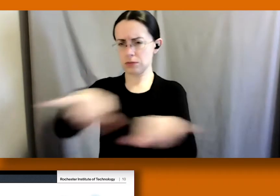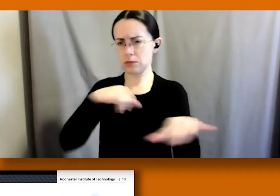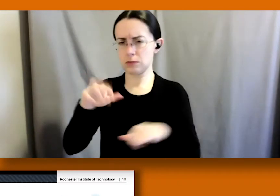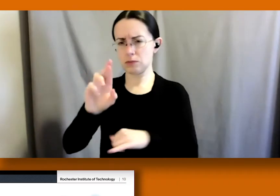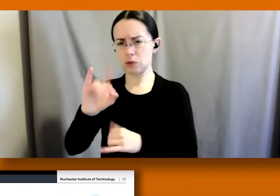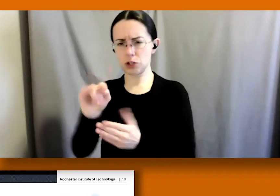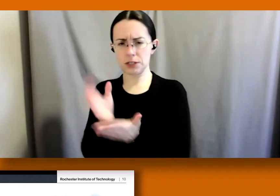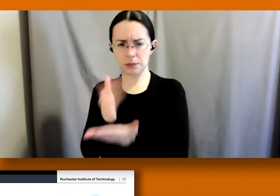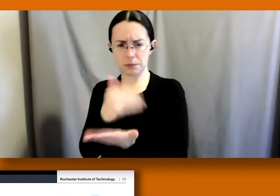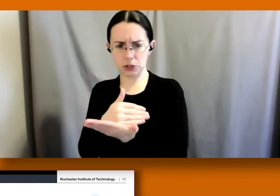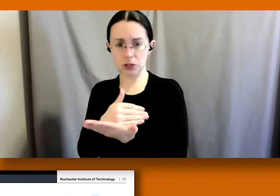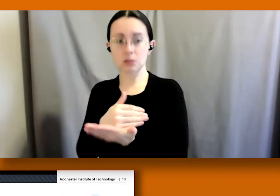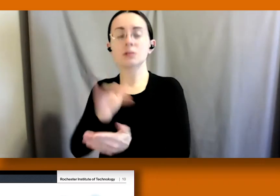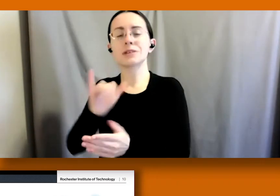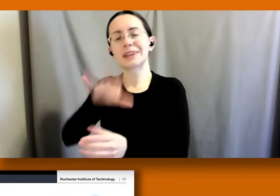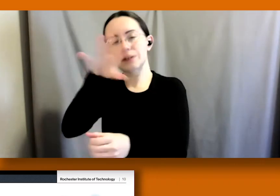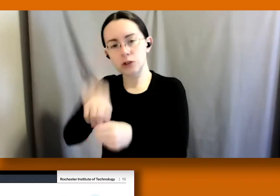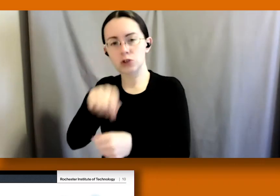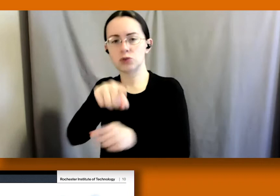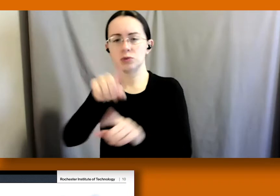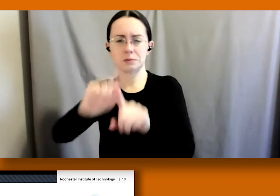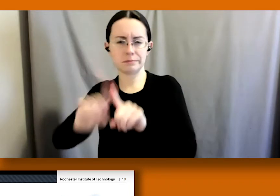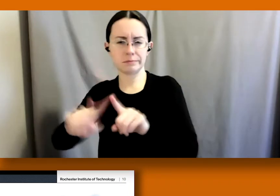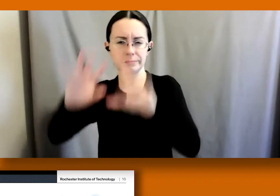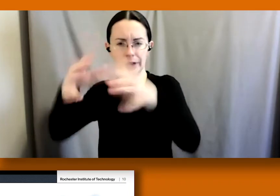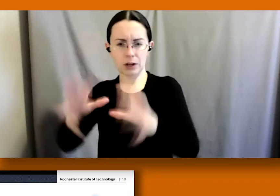and can help you plan out your costs.